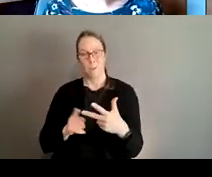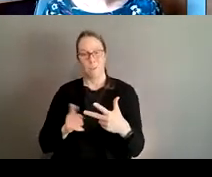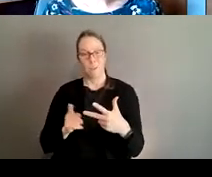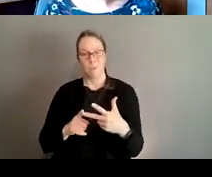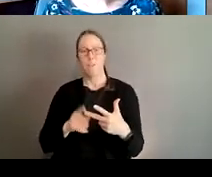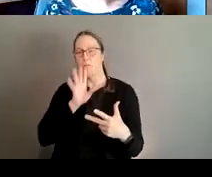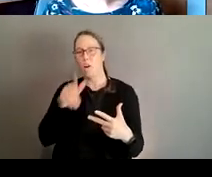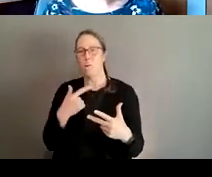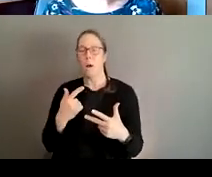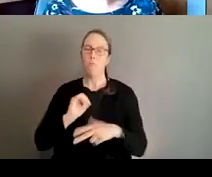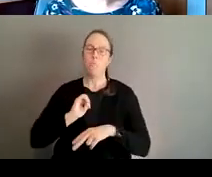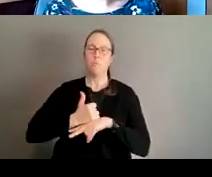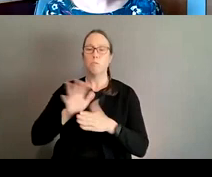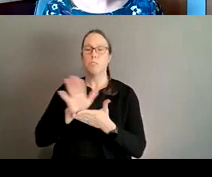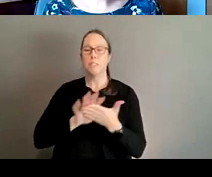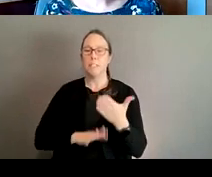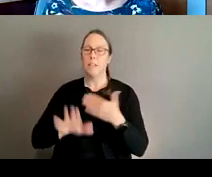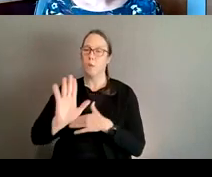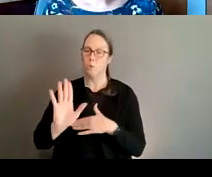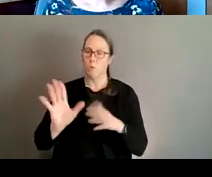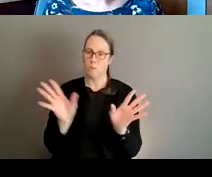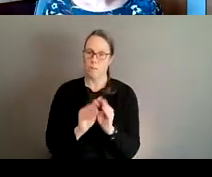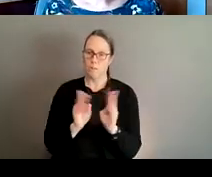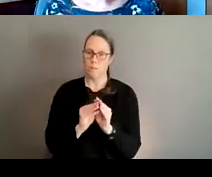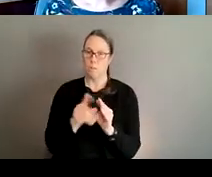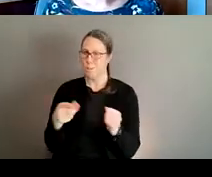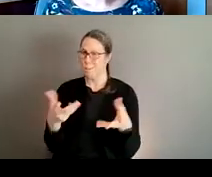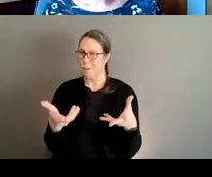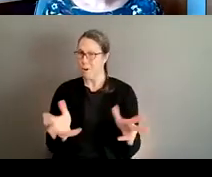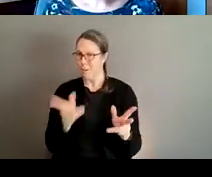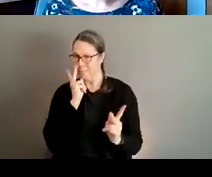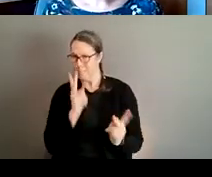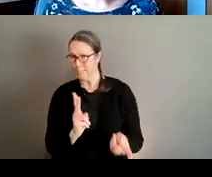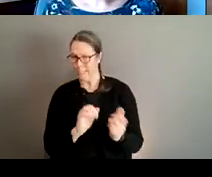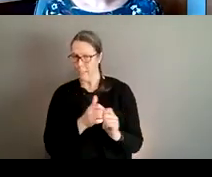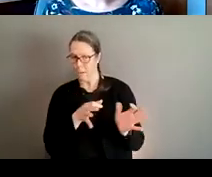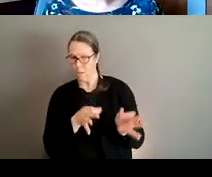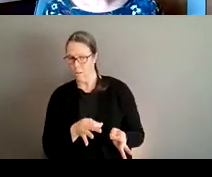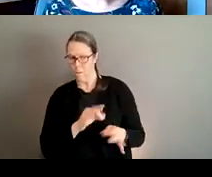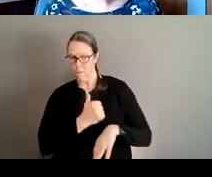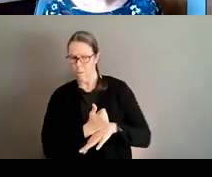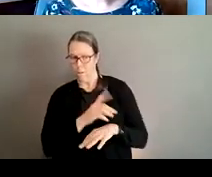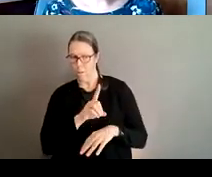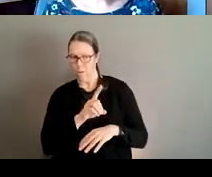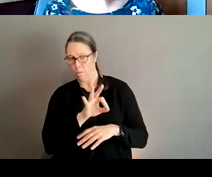your session. So you've already seen how deciding what your format can be -- can help you craft